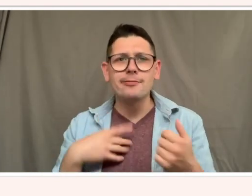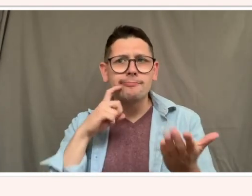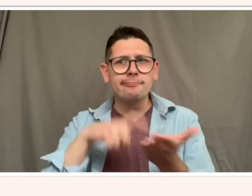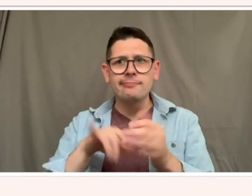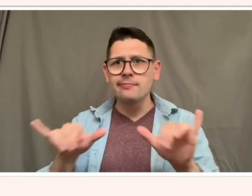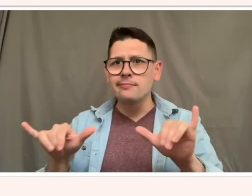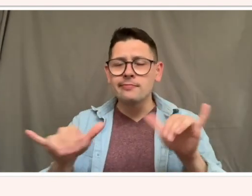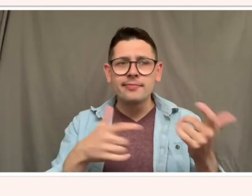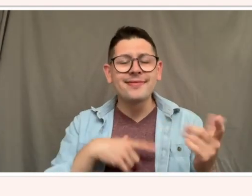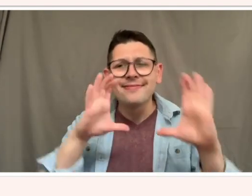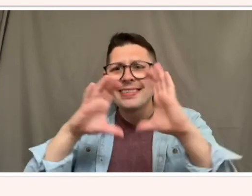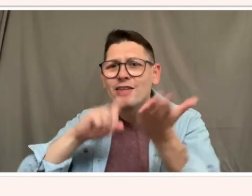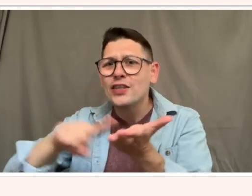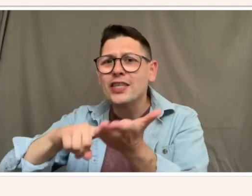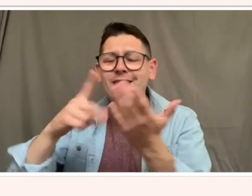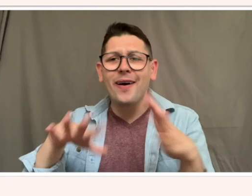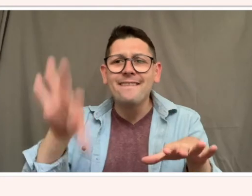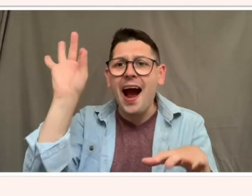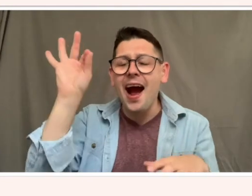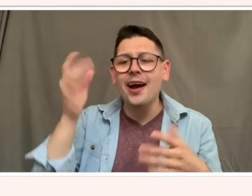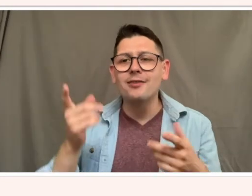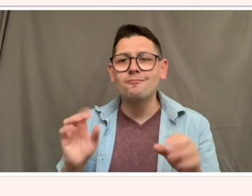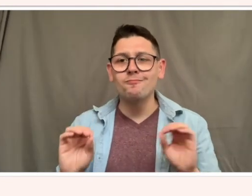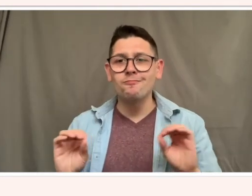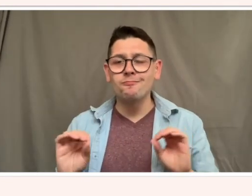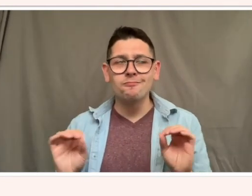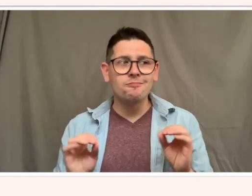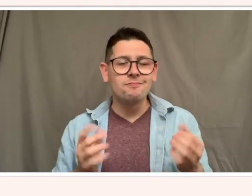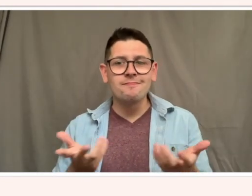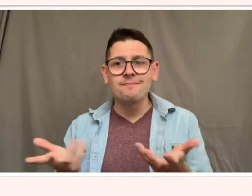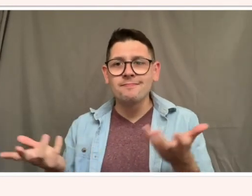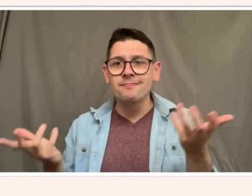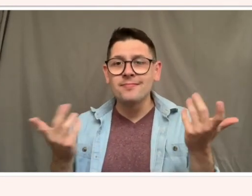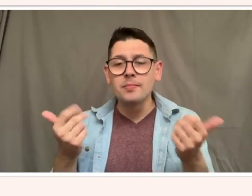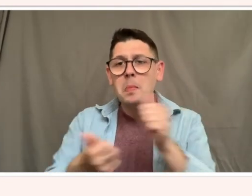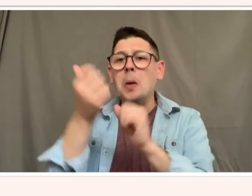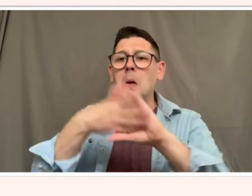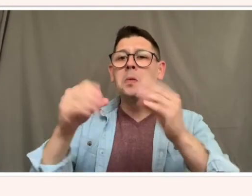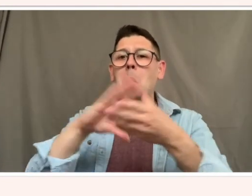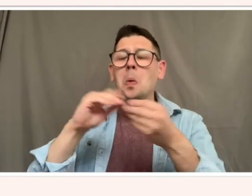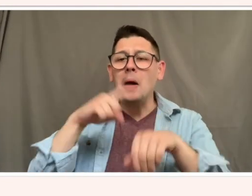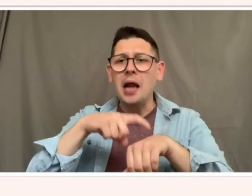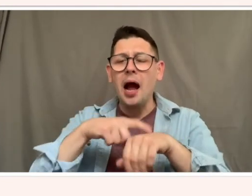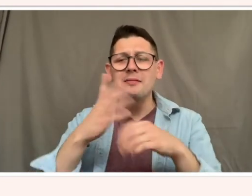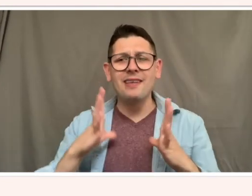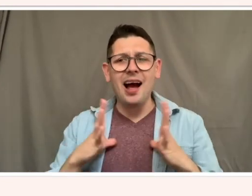There are not enough deaf friendly apps, for sure. There's not enough resources for our classrooms.